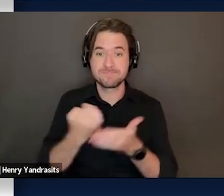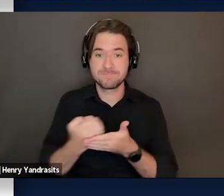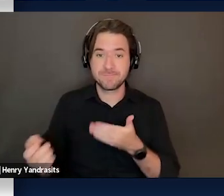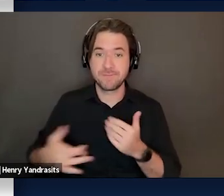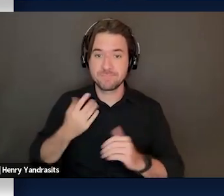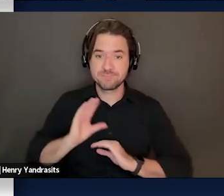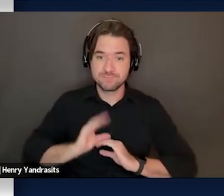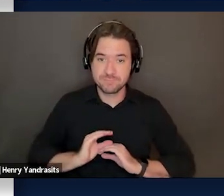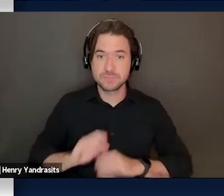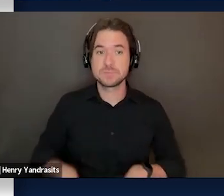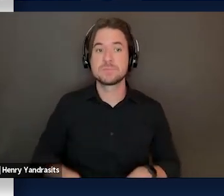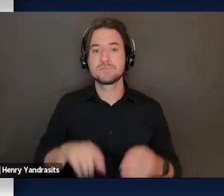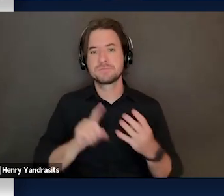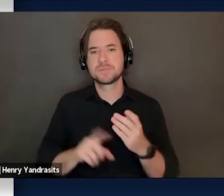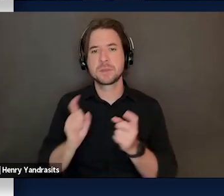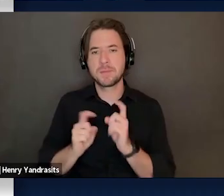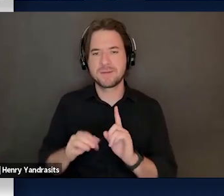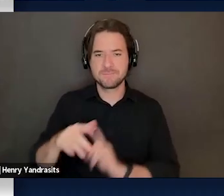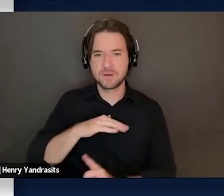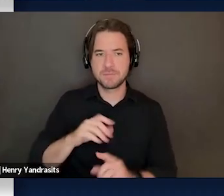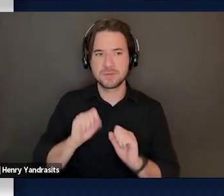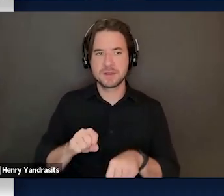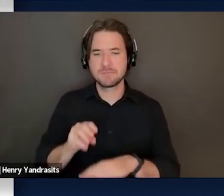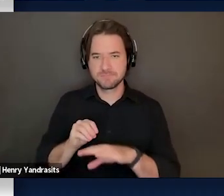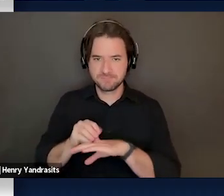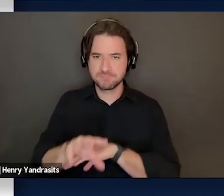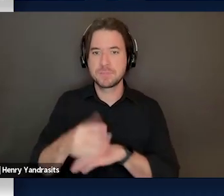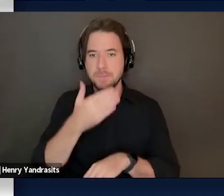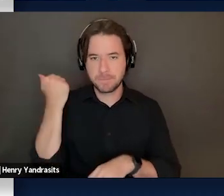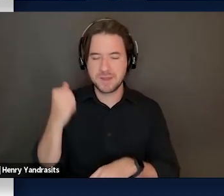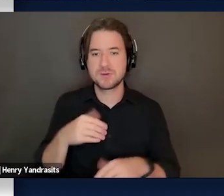Um, and also modification of the environment can contribute to better accessibility.